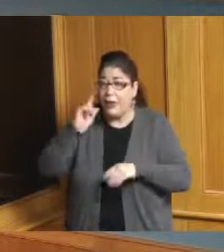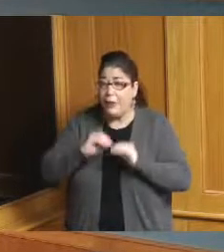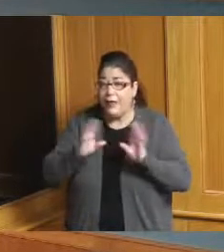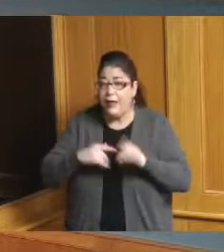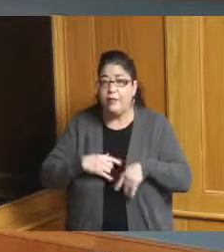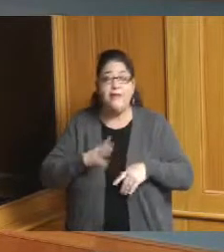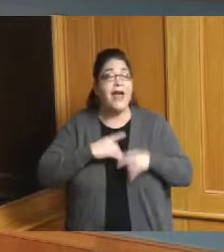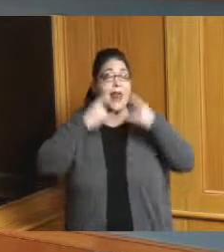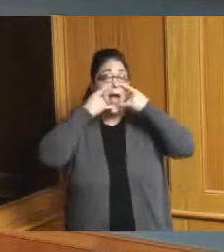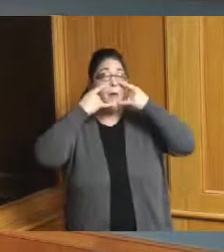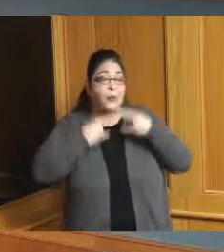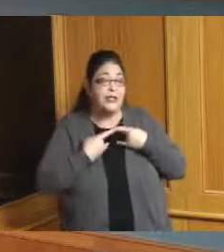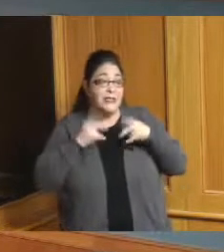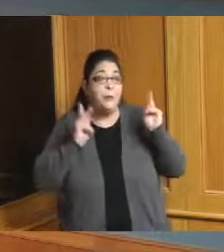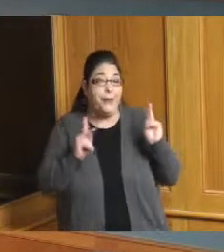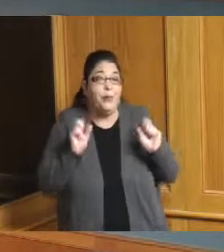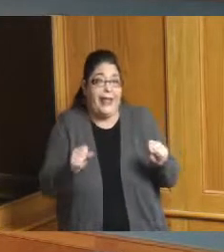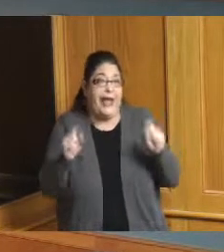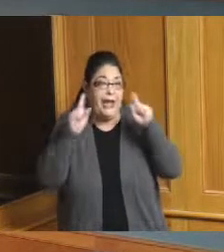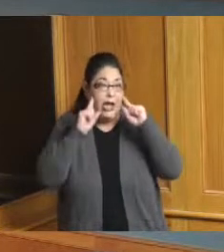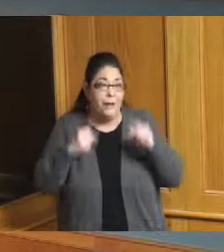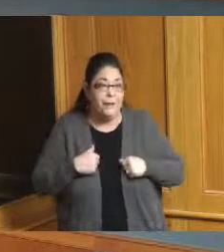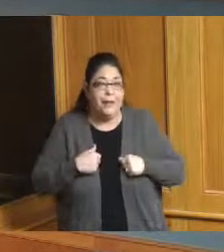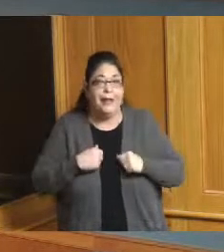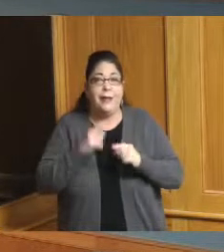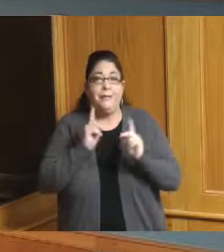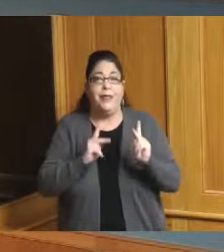so that people can hear me I got response from people that said they couldn't hear me